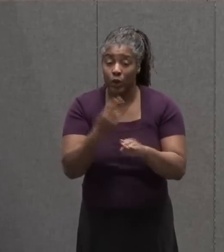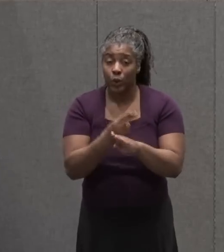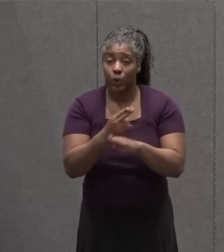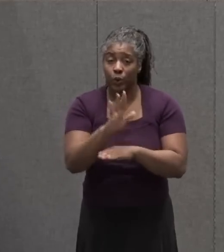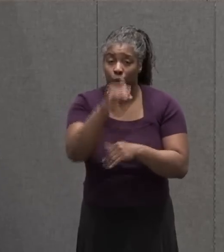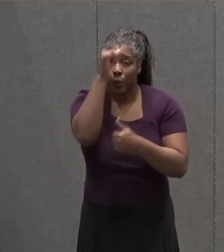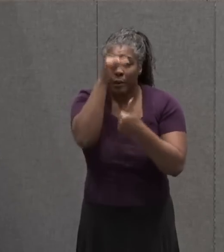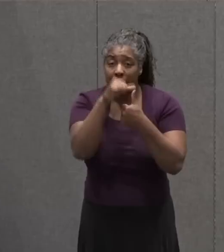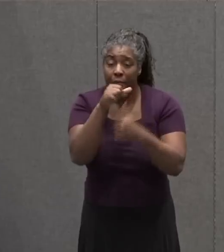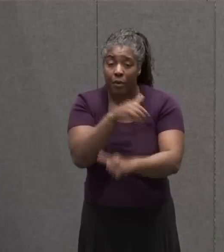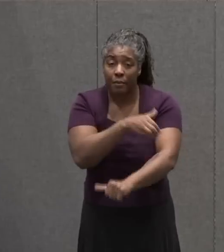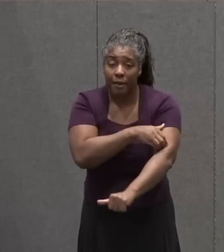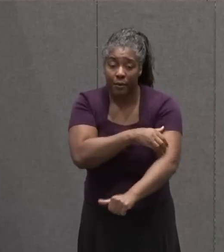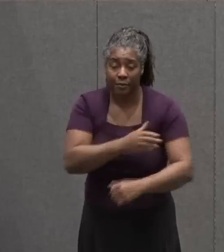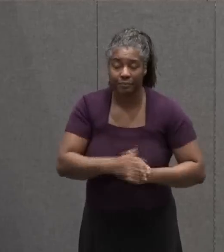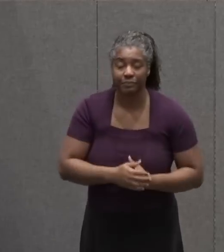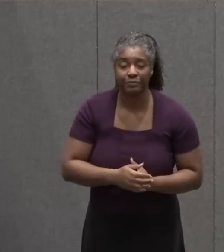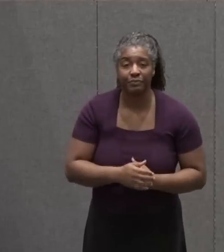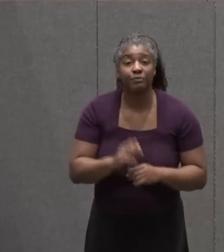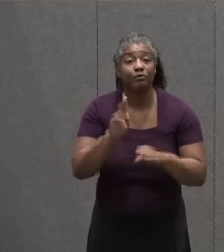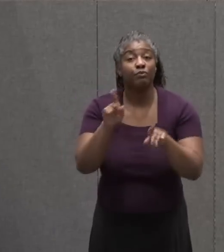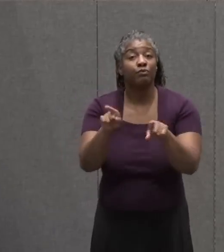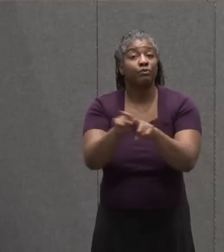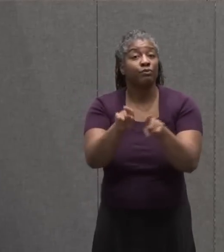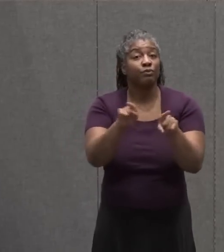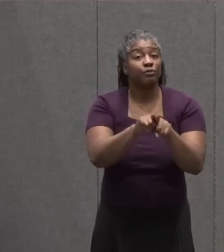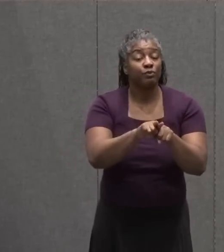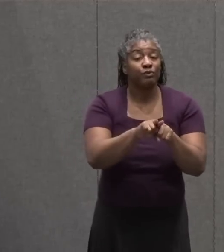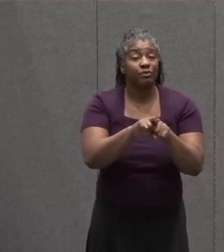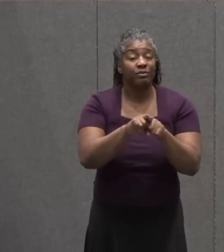from teachers here when you join us @Home with APS